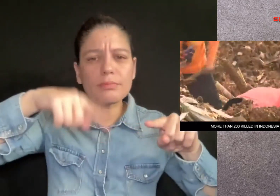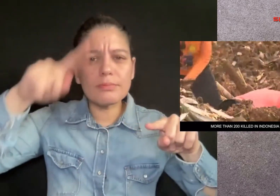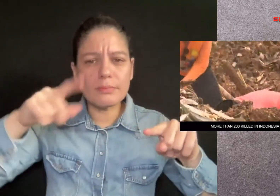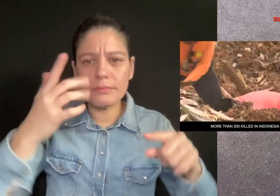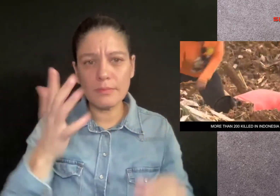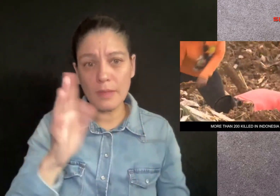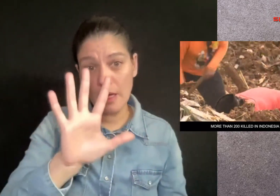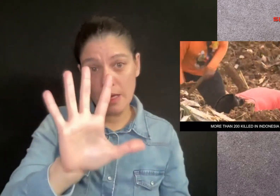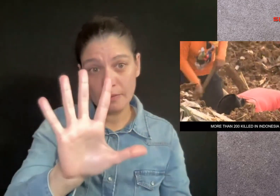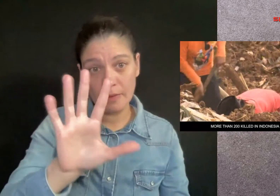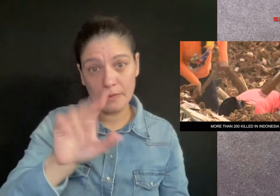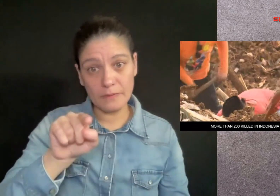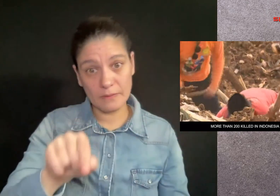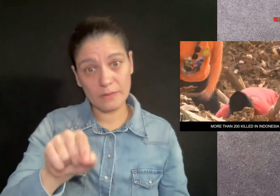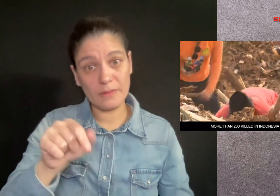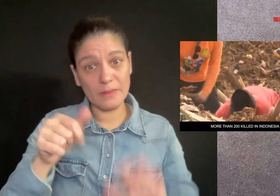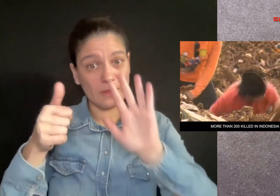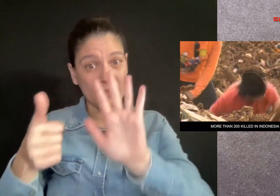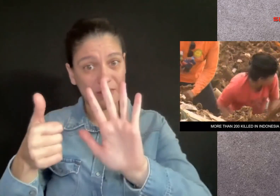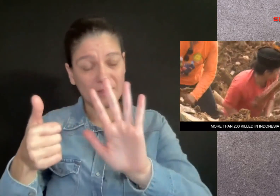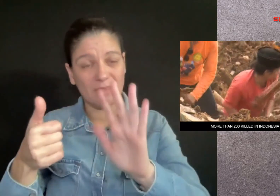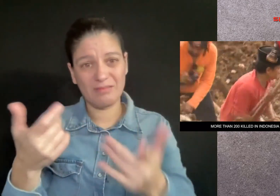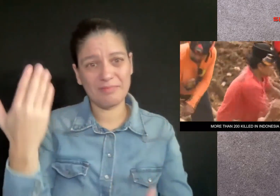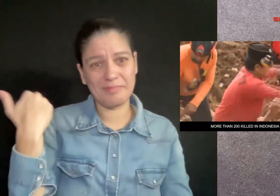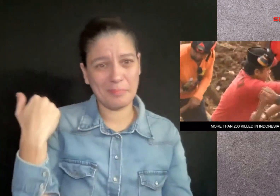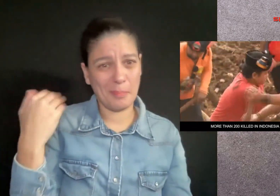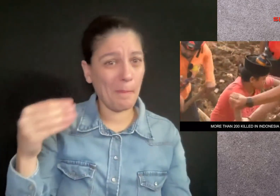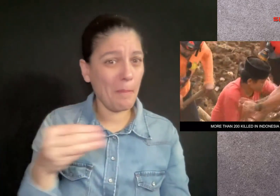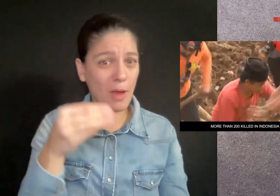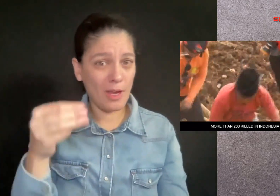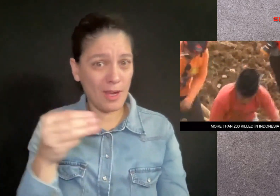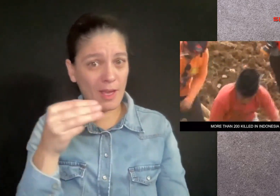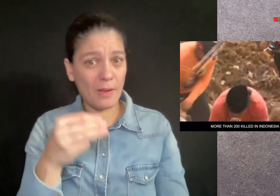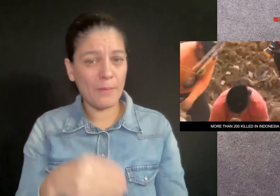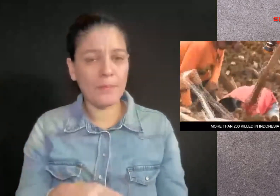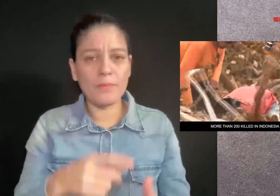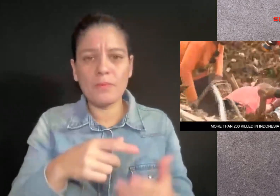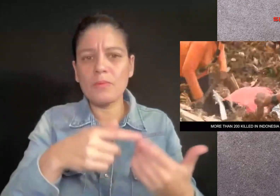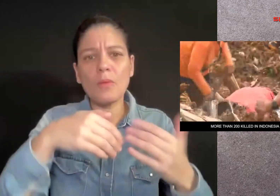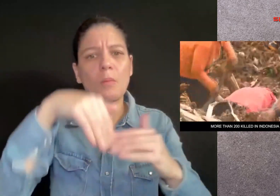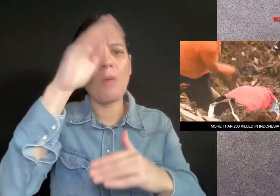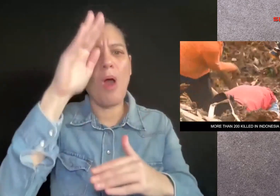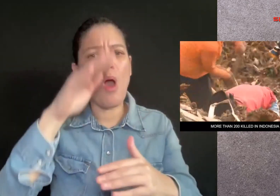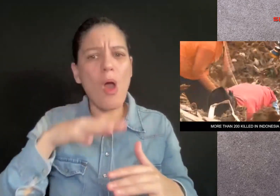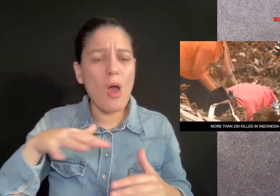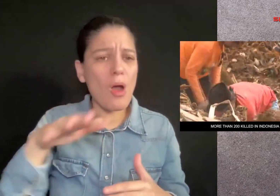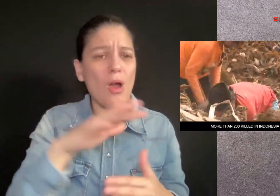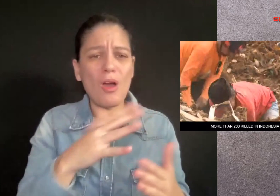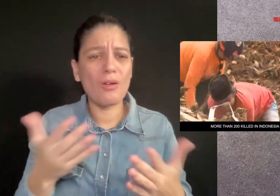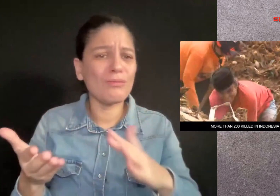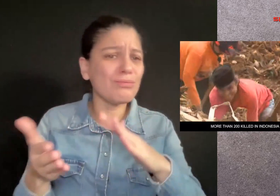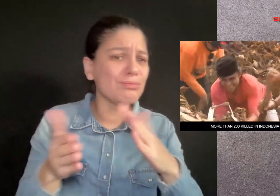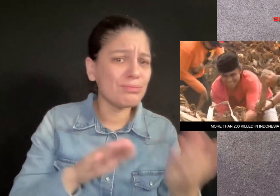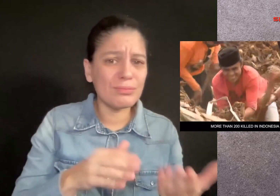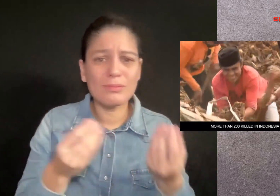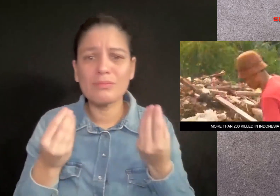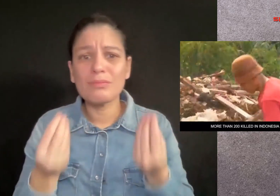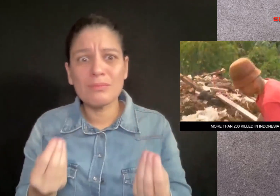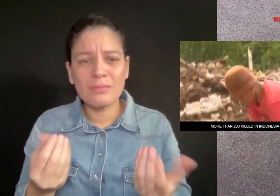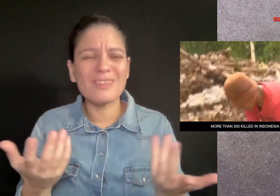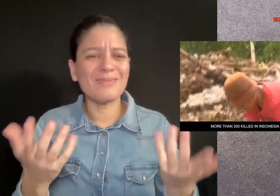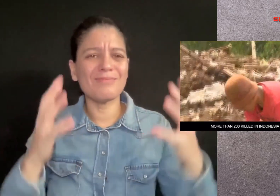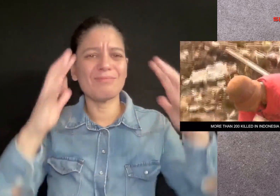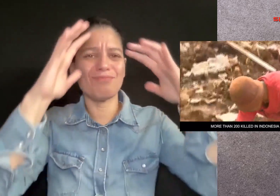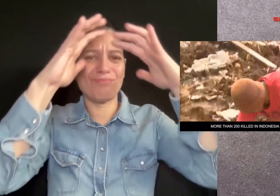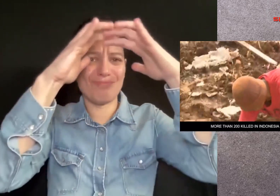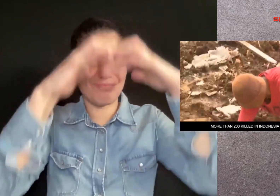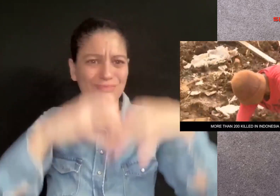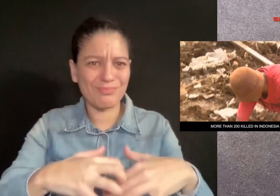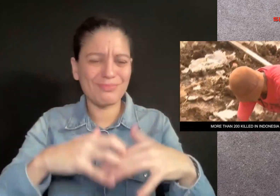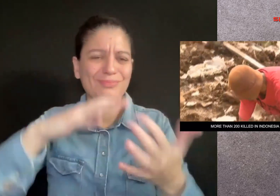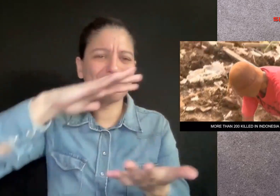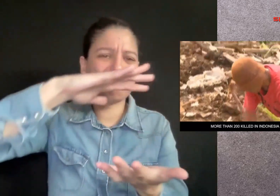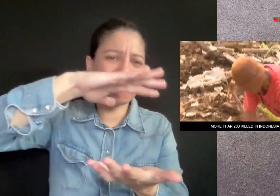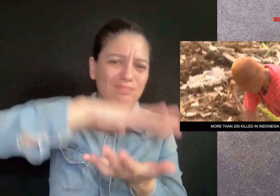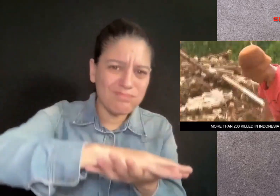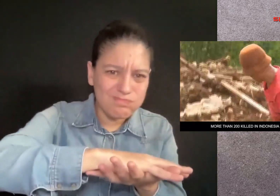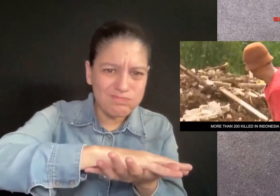5.6 earthquake struck on Monday the majority of the people died from being crushed by the